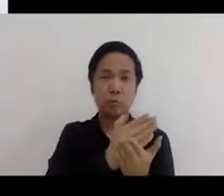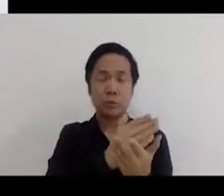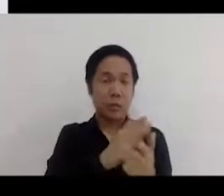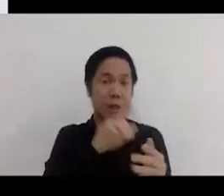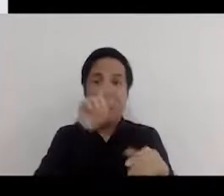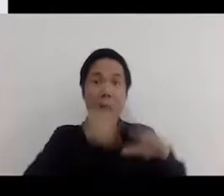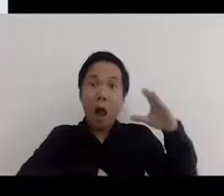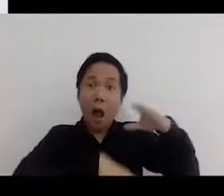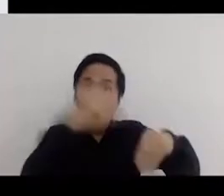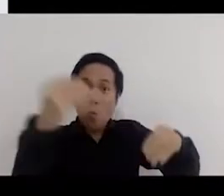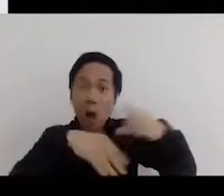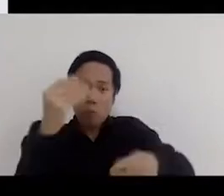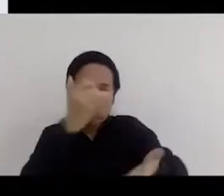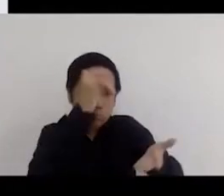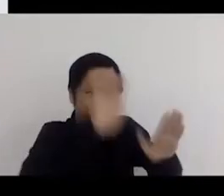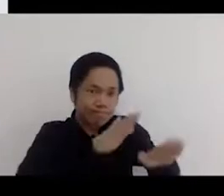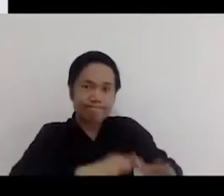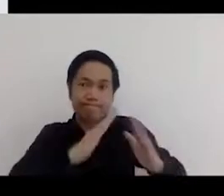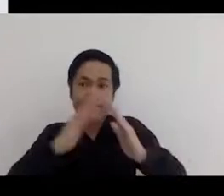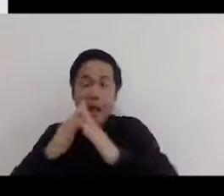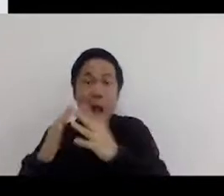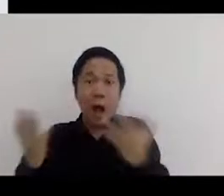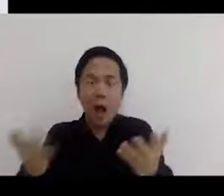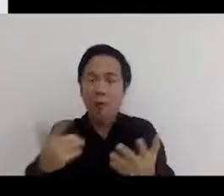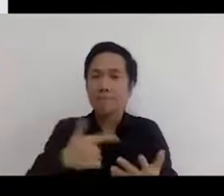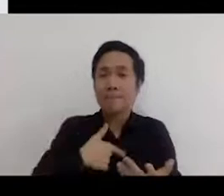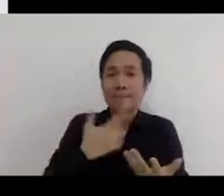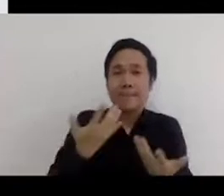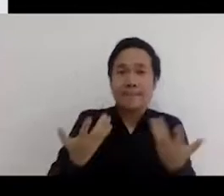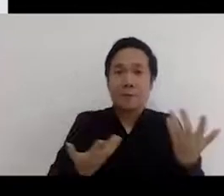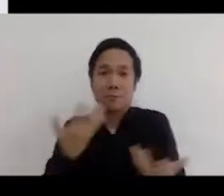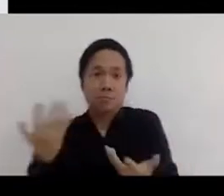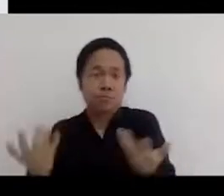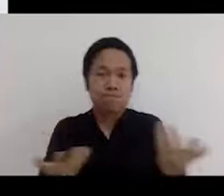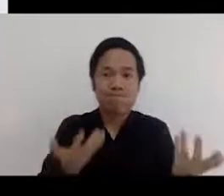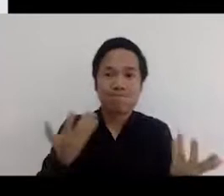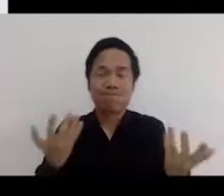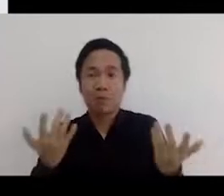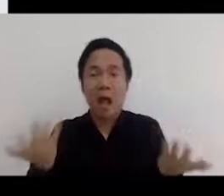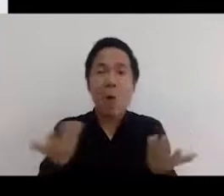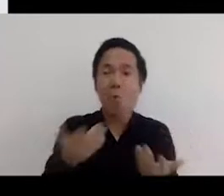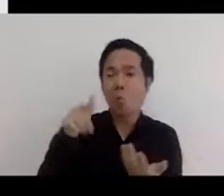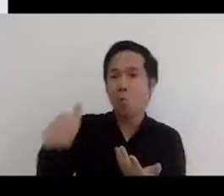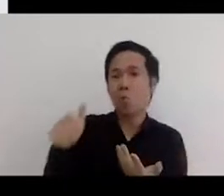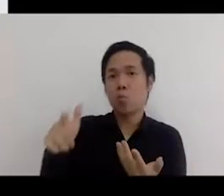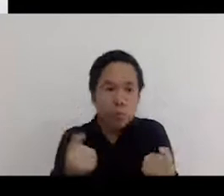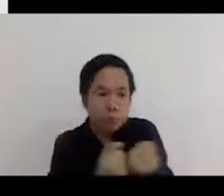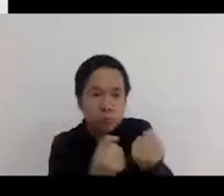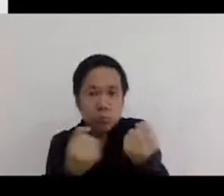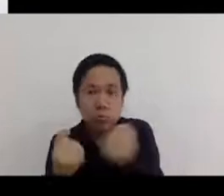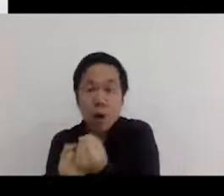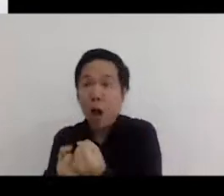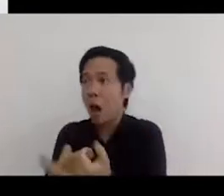We prepared to deal with the crisis, but we needed local support systems,